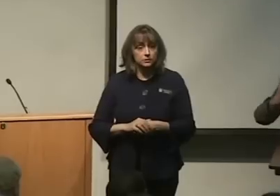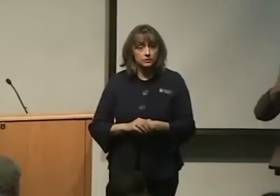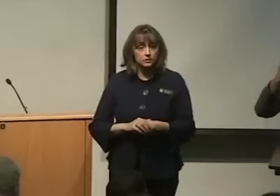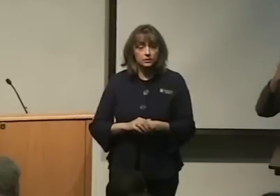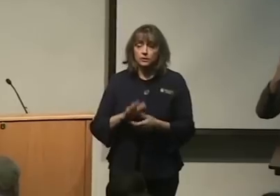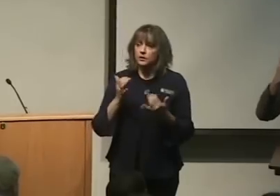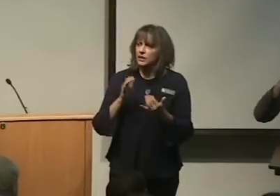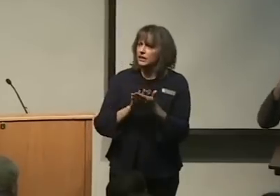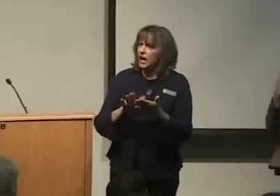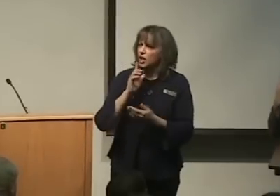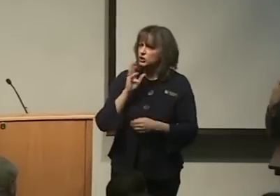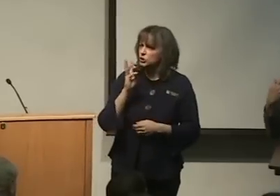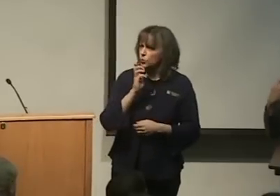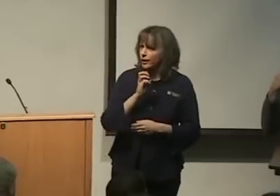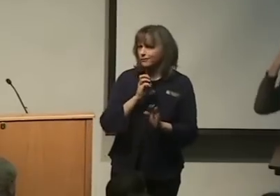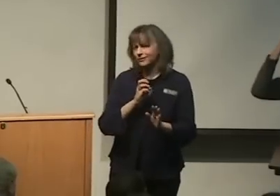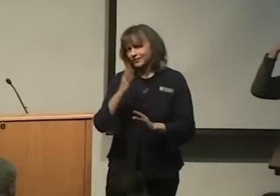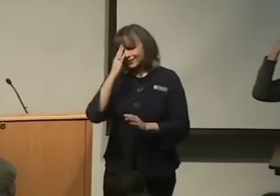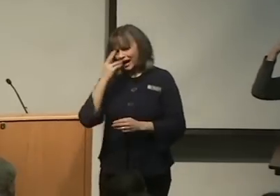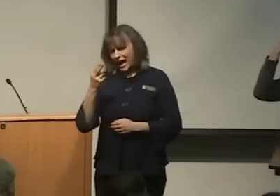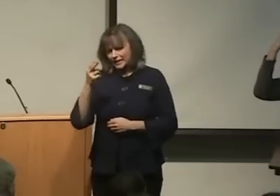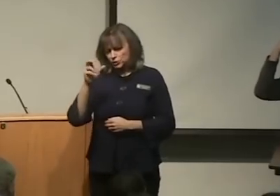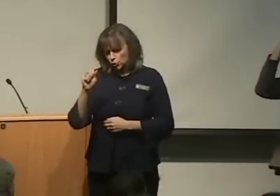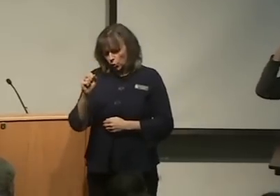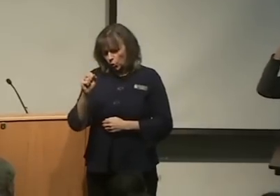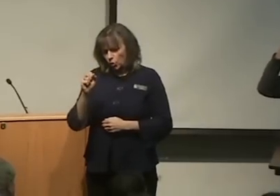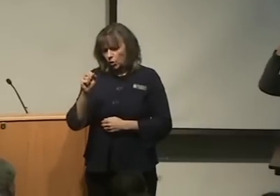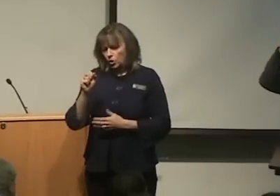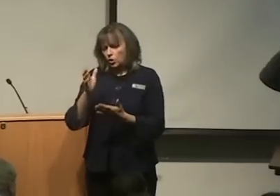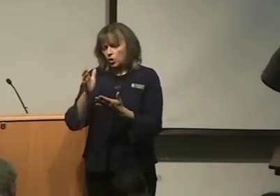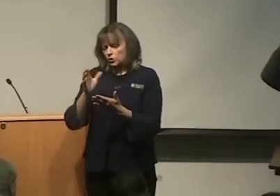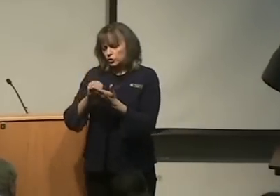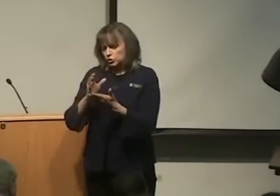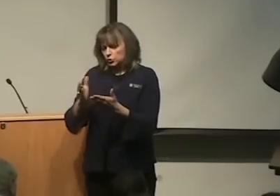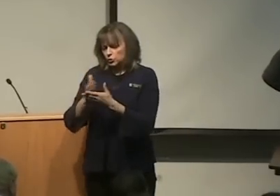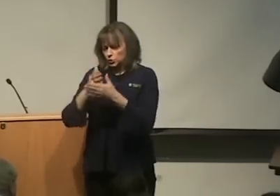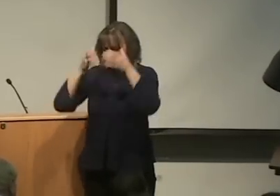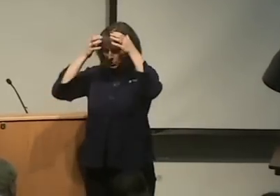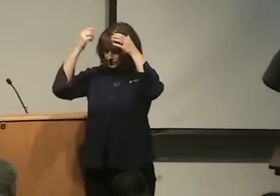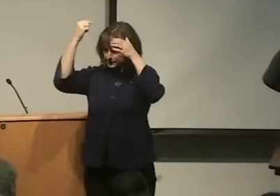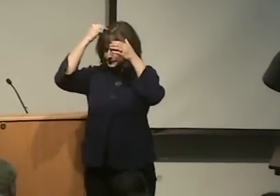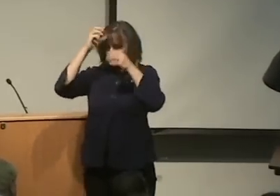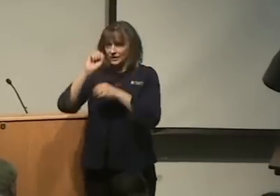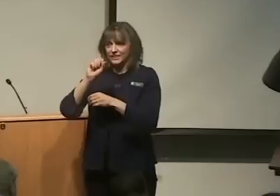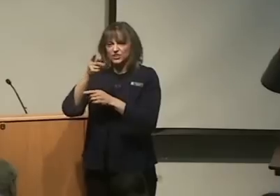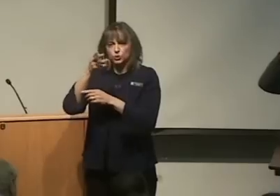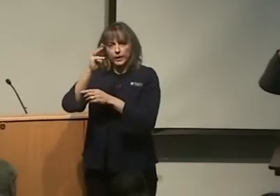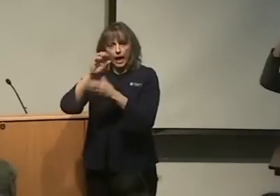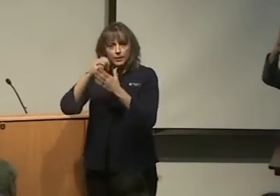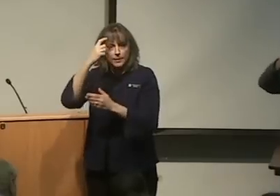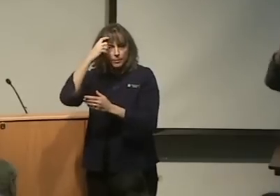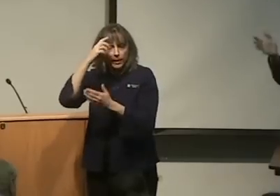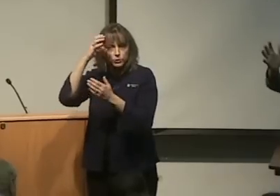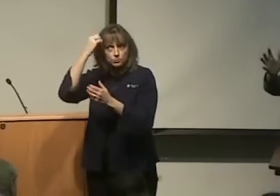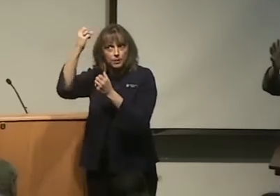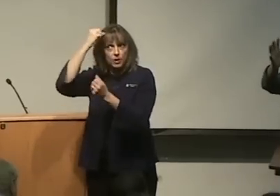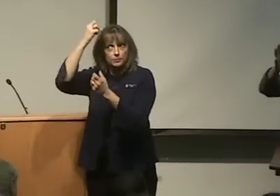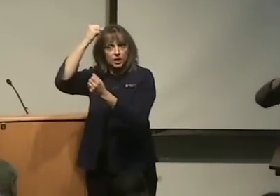students in high school are using the middle part of their brain, the striatum, the part where you're good at memorizing. And then we all say, oh, college is different.